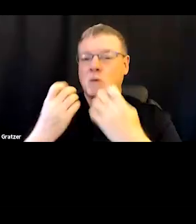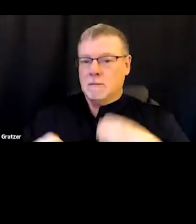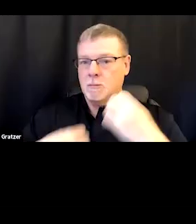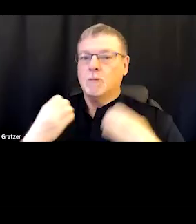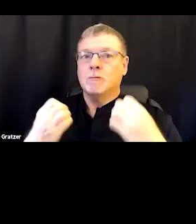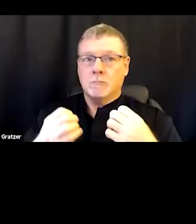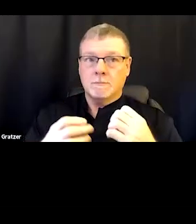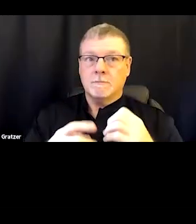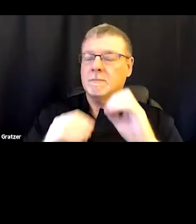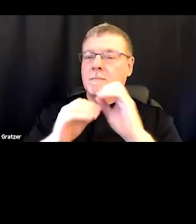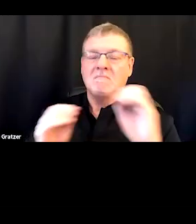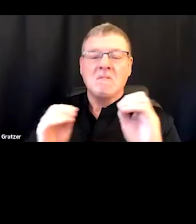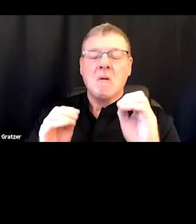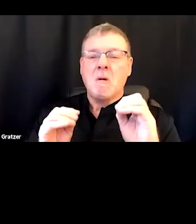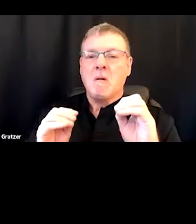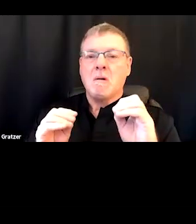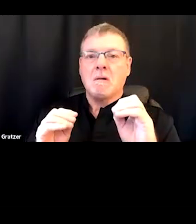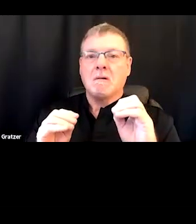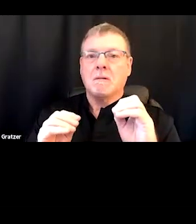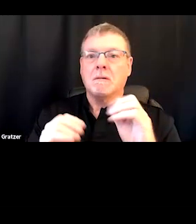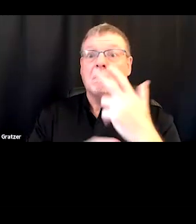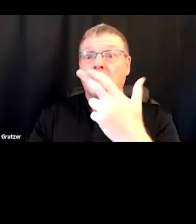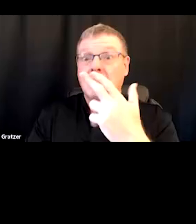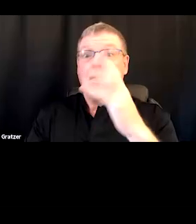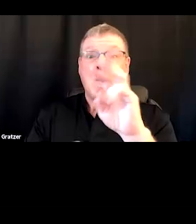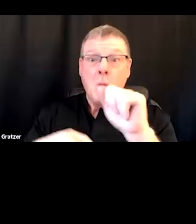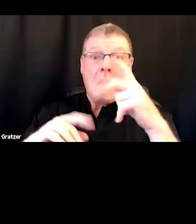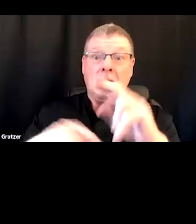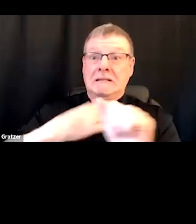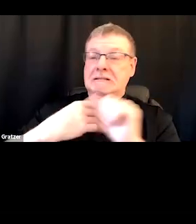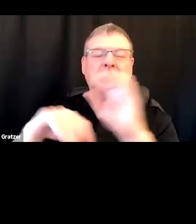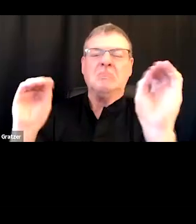with no overt weapons or danger noted in the call notes.